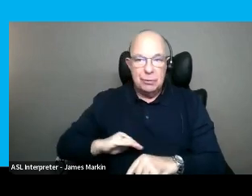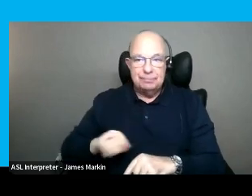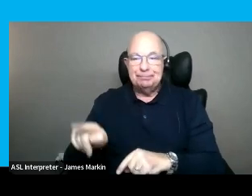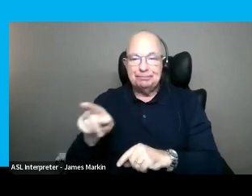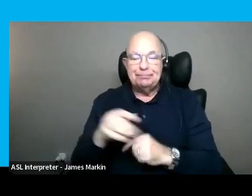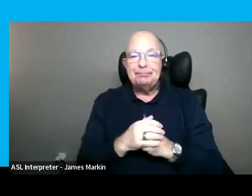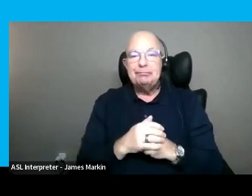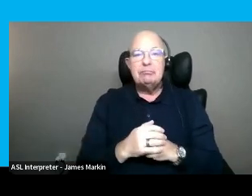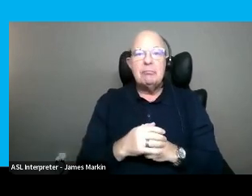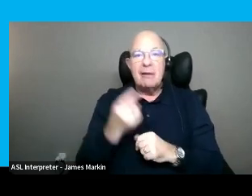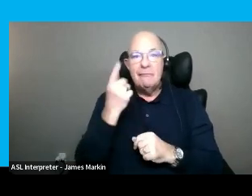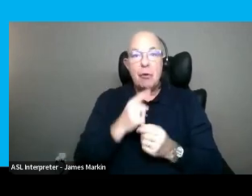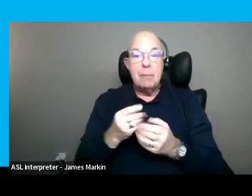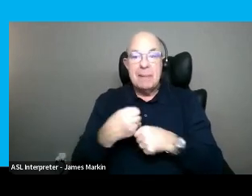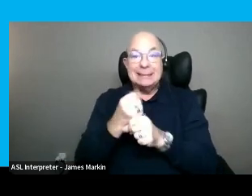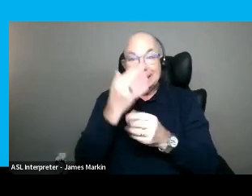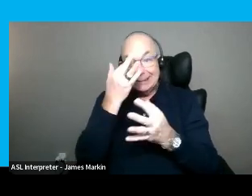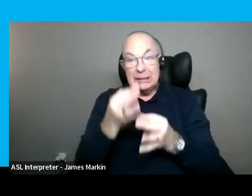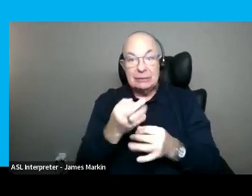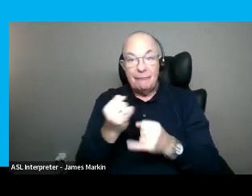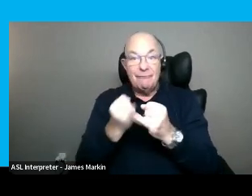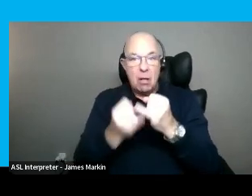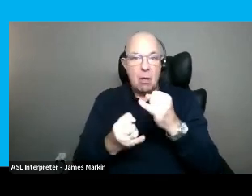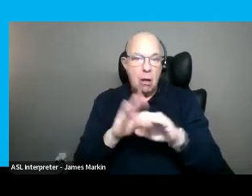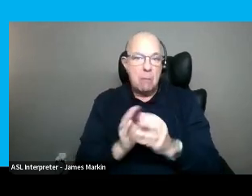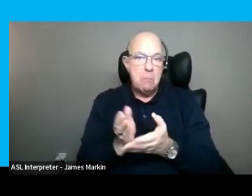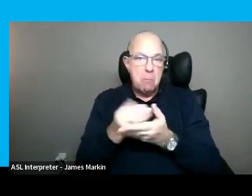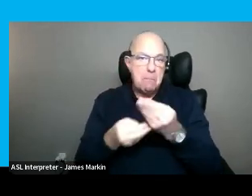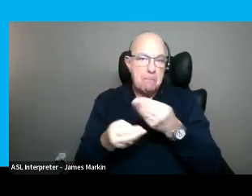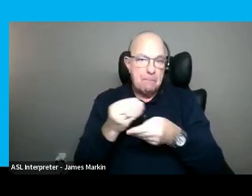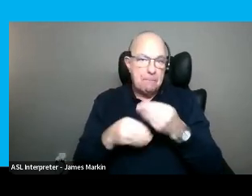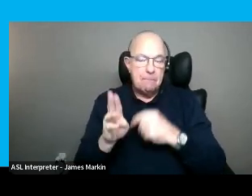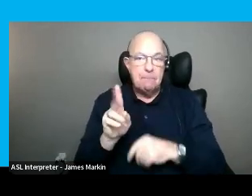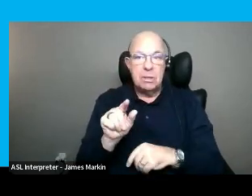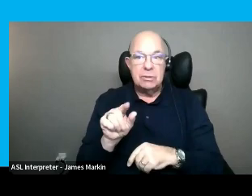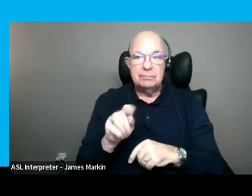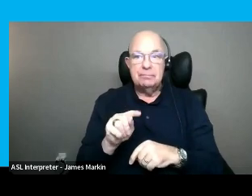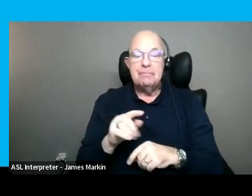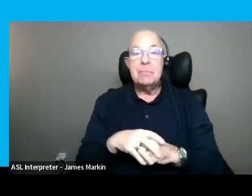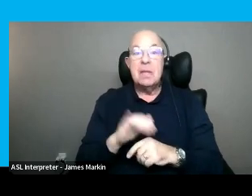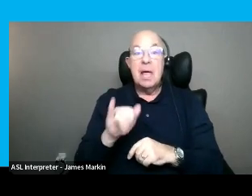Melissa Wong (she/her), SPT: the budget decisions. So the key budget dates, as I mentioned.